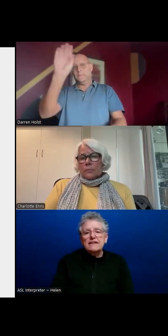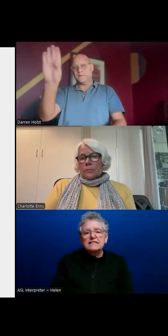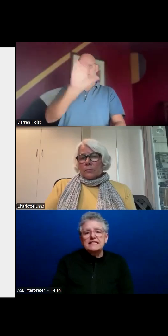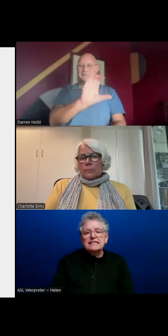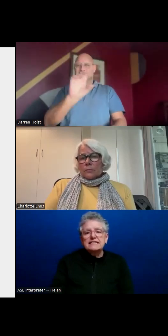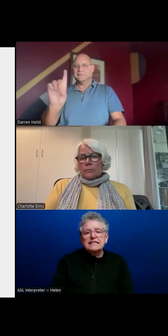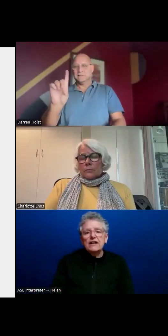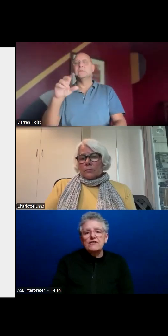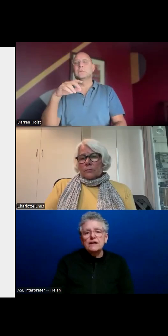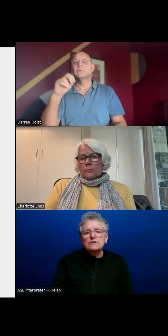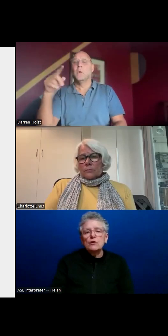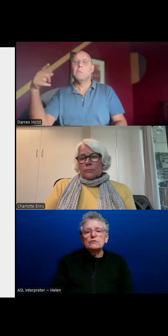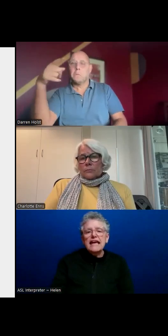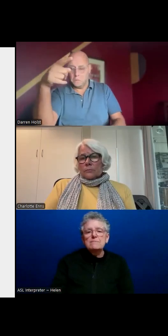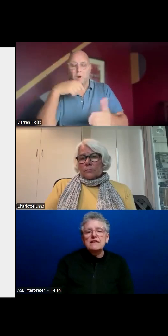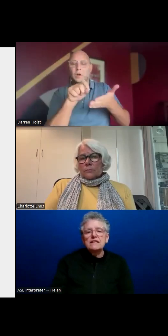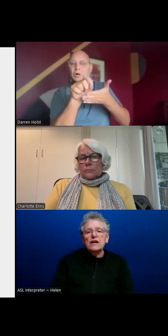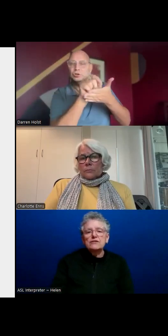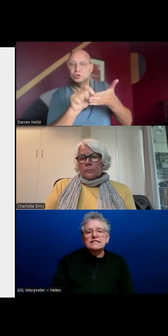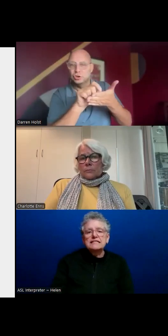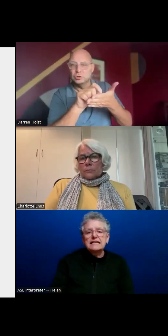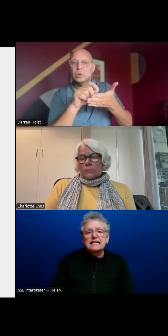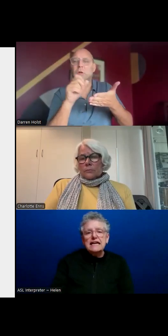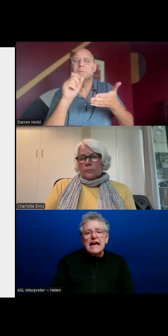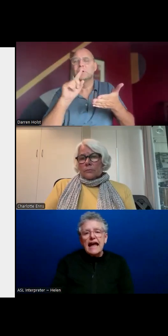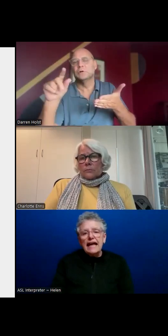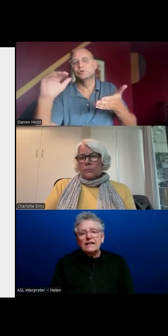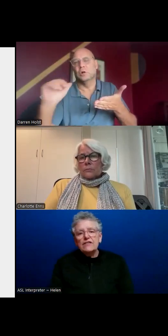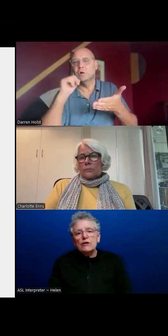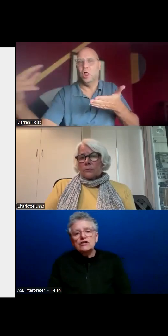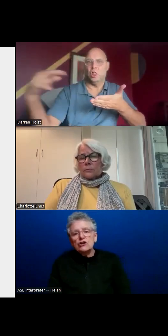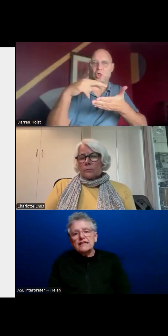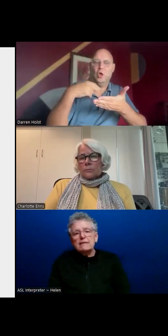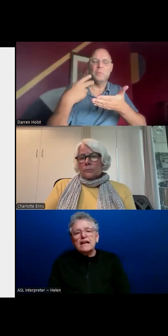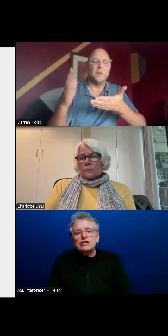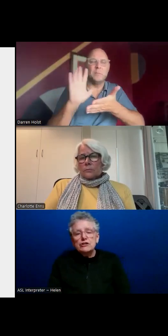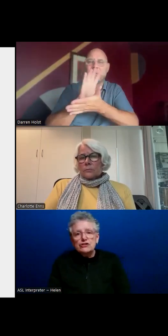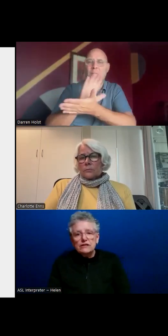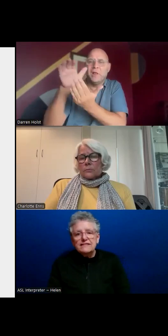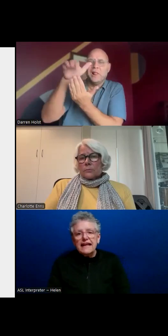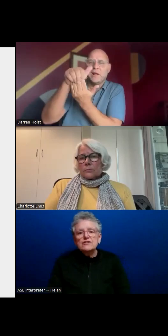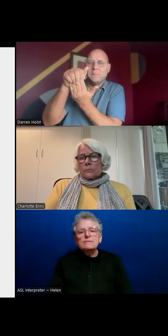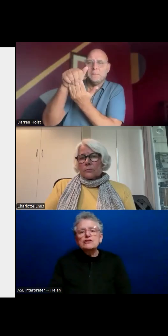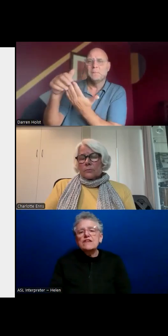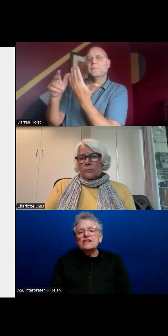There's A and B and then C and D under them. So it goes A, B and then under C, D. And there are circling-- Make-- you're circling